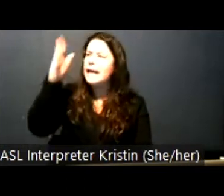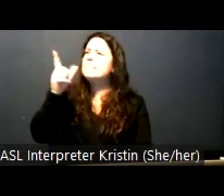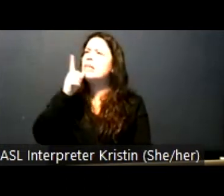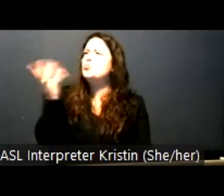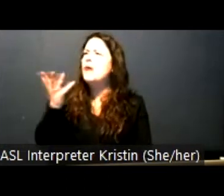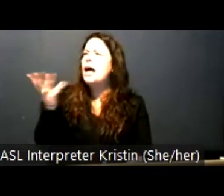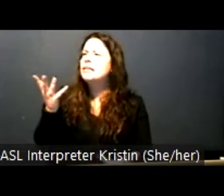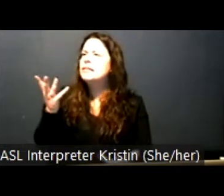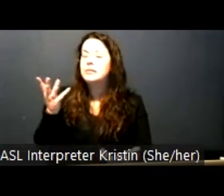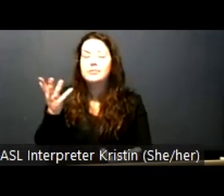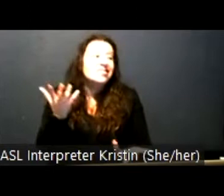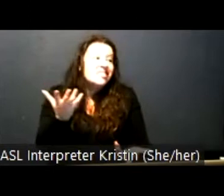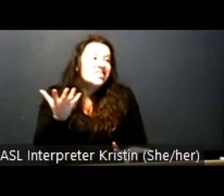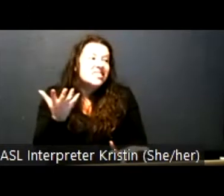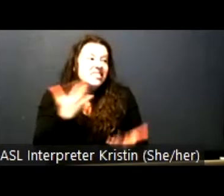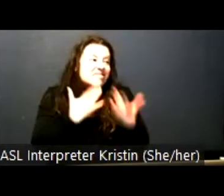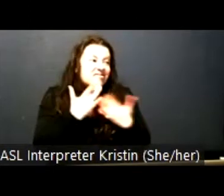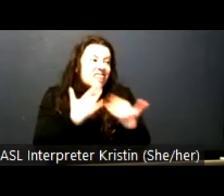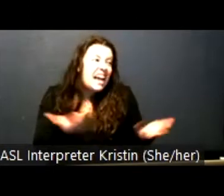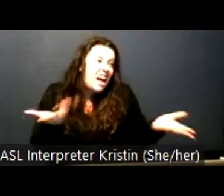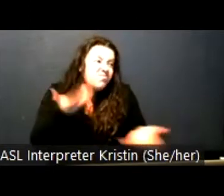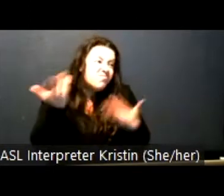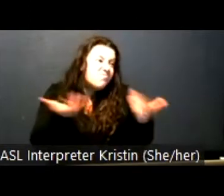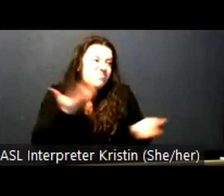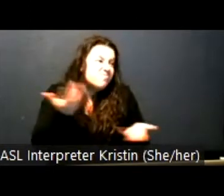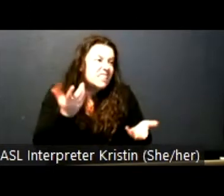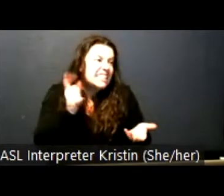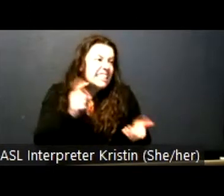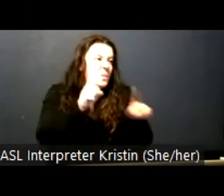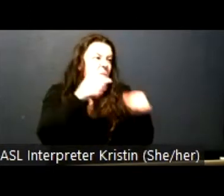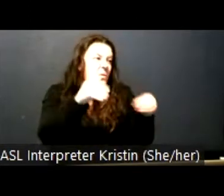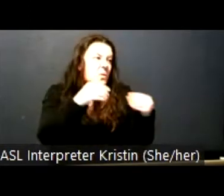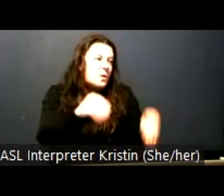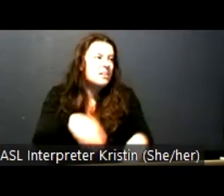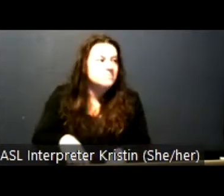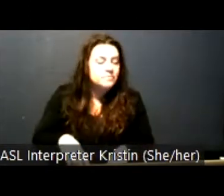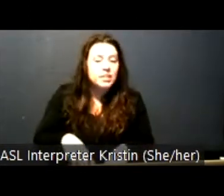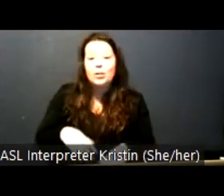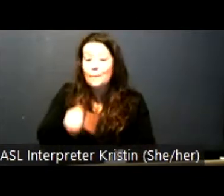to get some food! And birds do the same thing, although it's on a bigger scale so they may find